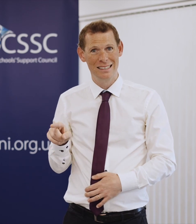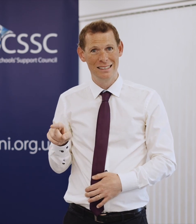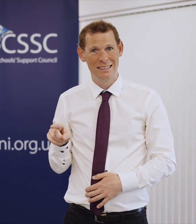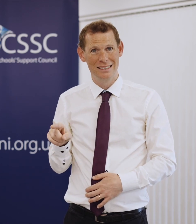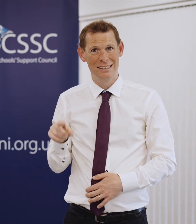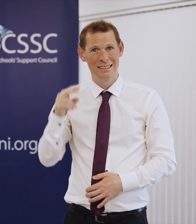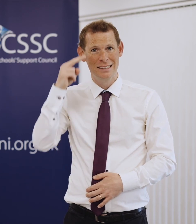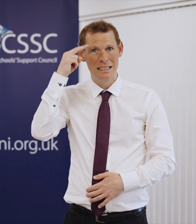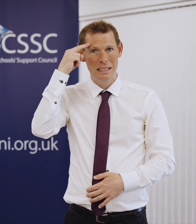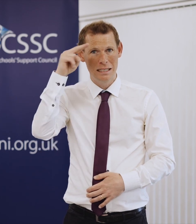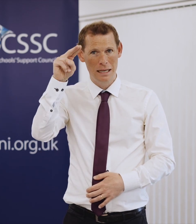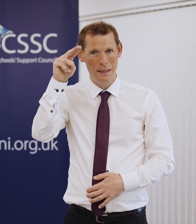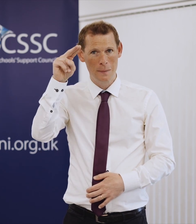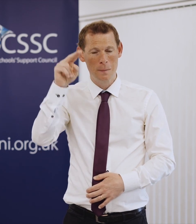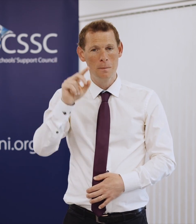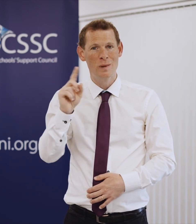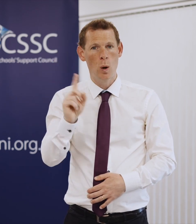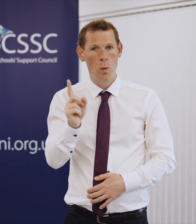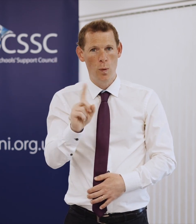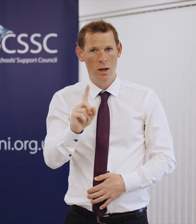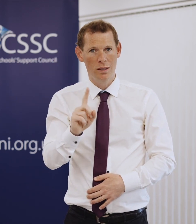His name is what?